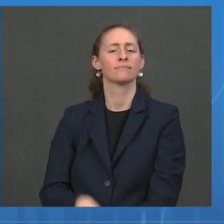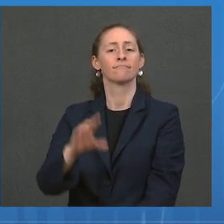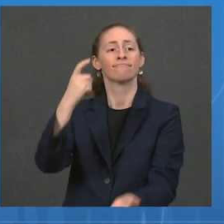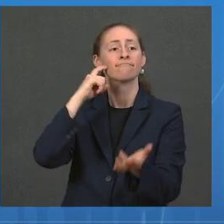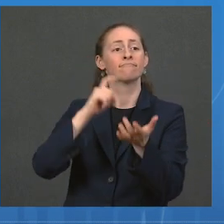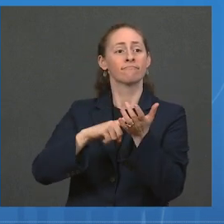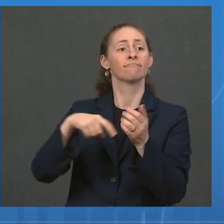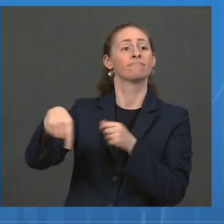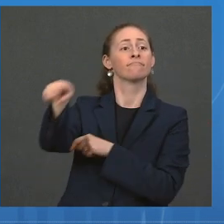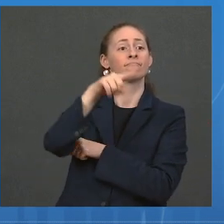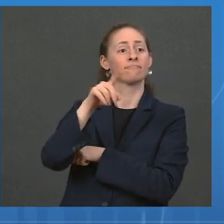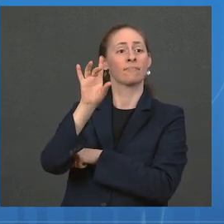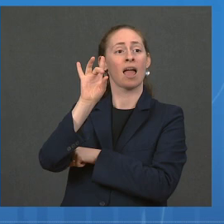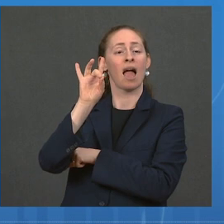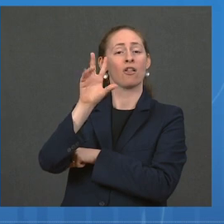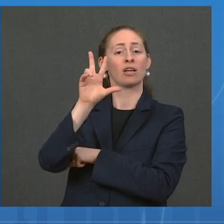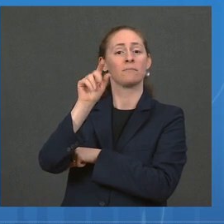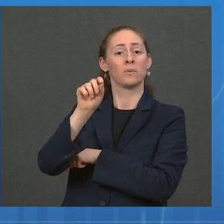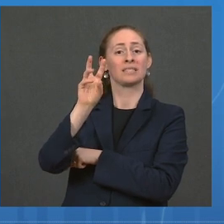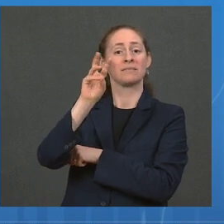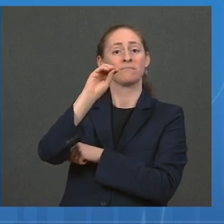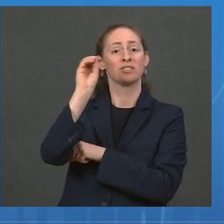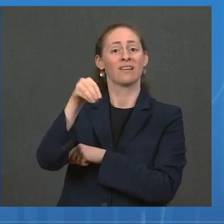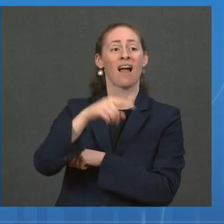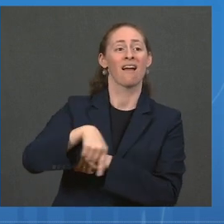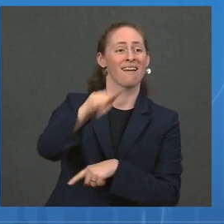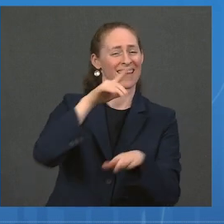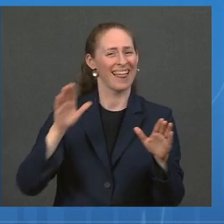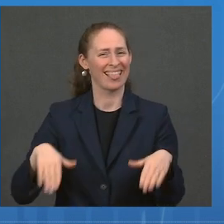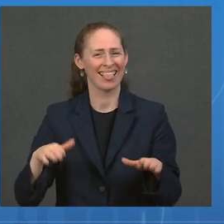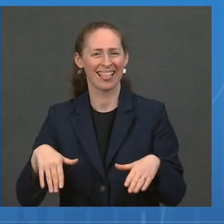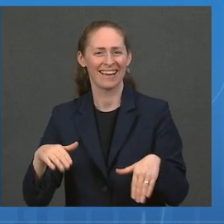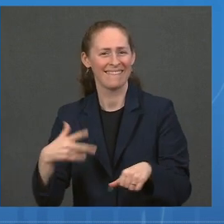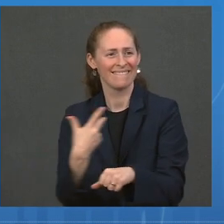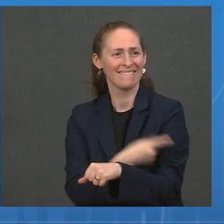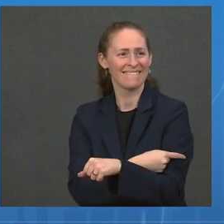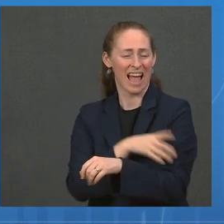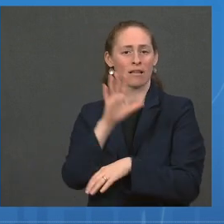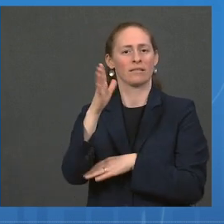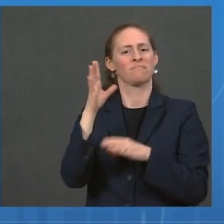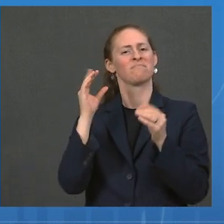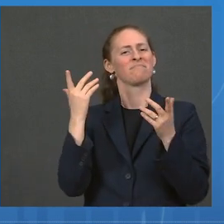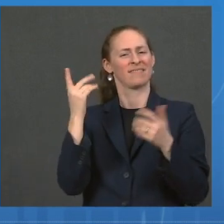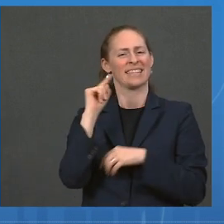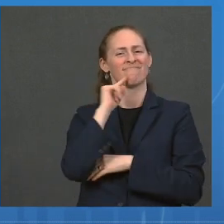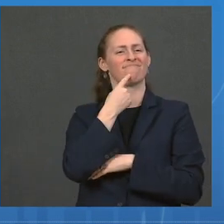an 18.5-fold increase in hospitalizations for those who were unvaccinated.